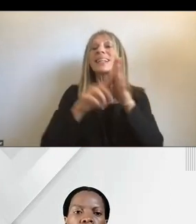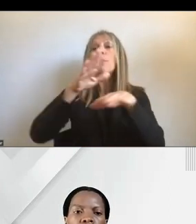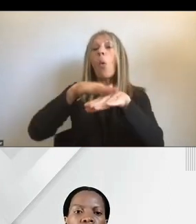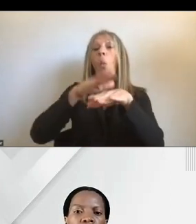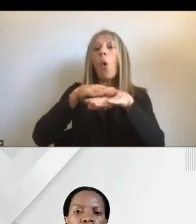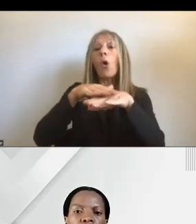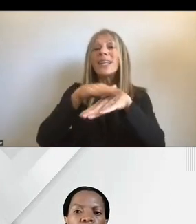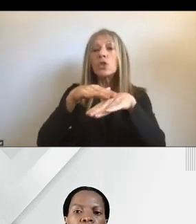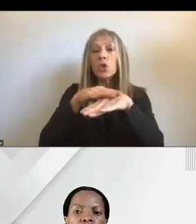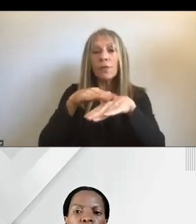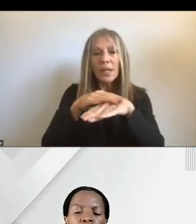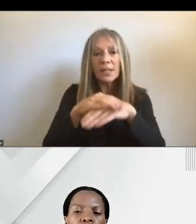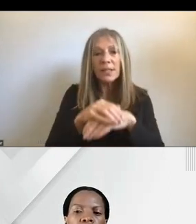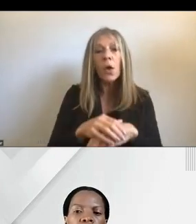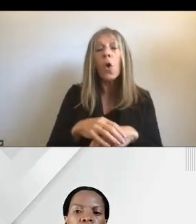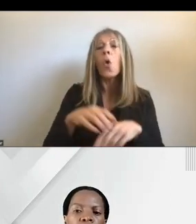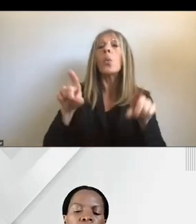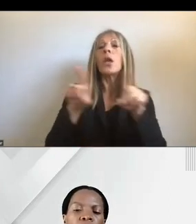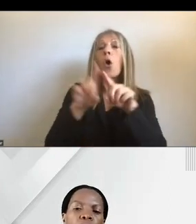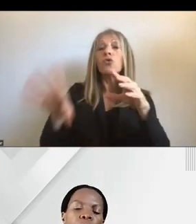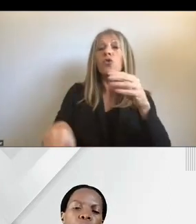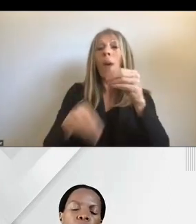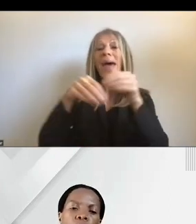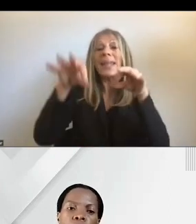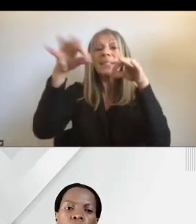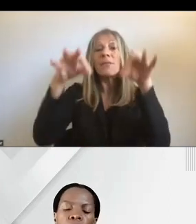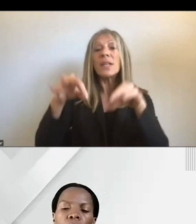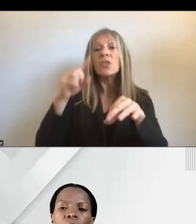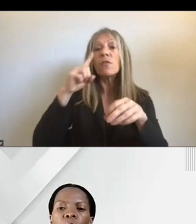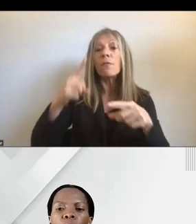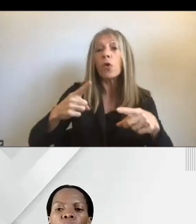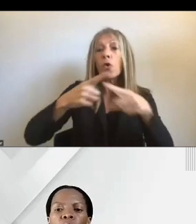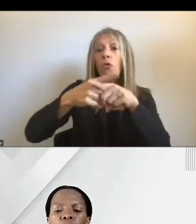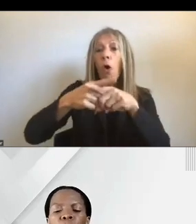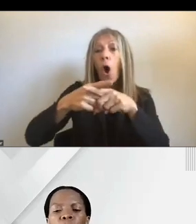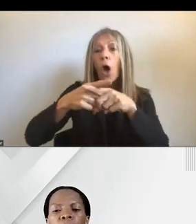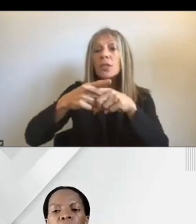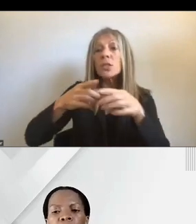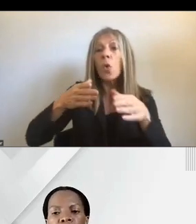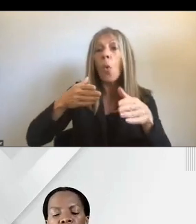in the final rule, we have also added a definition for "crosswalk," which replaces